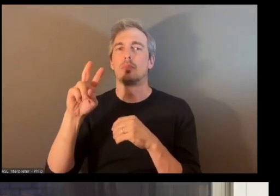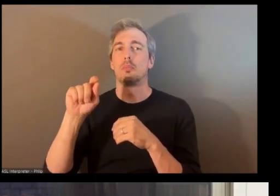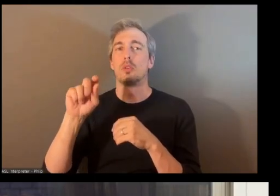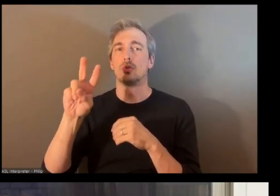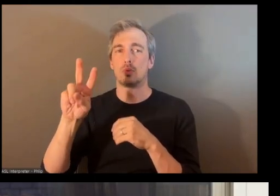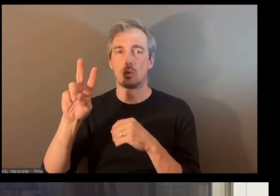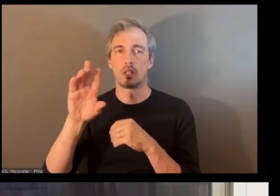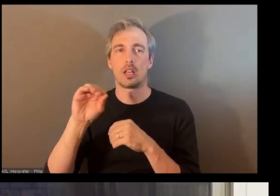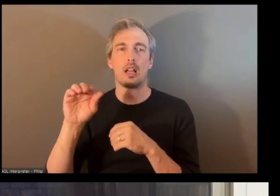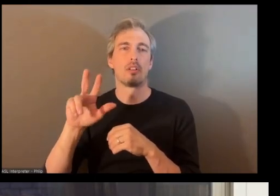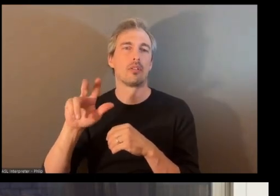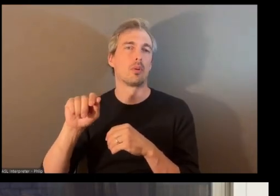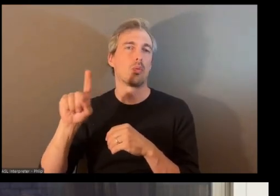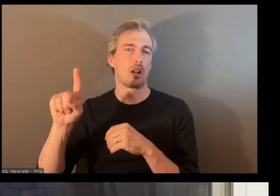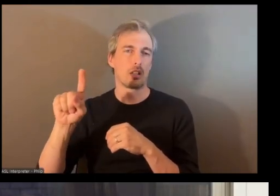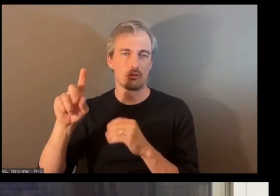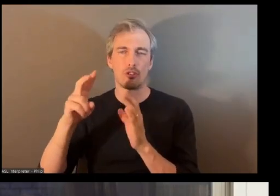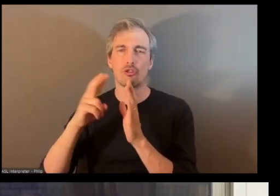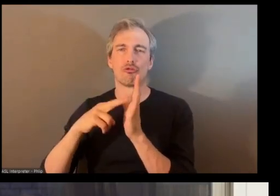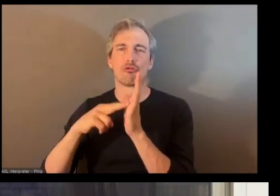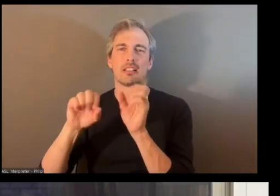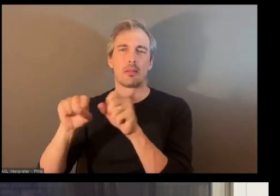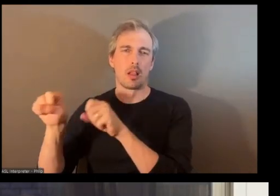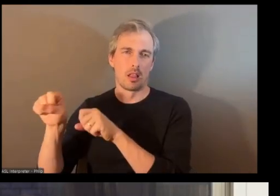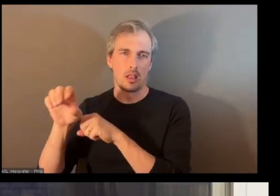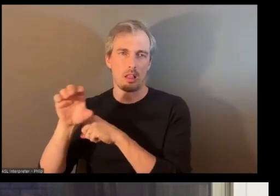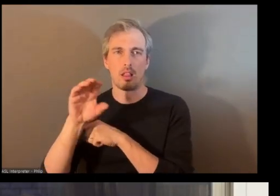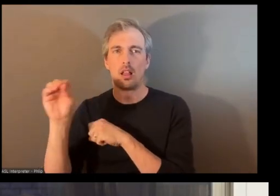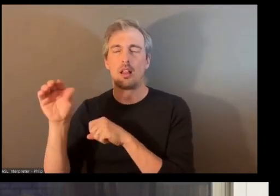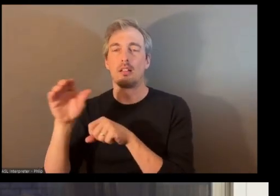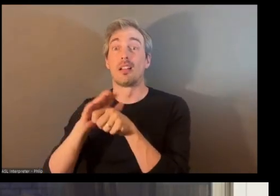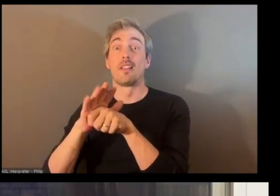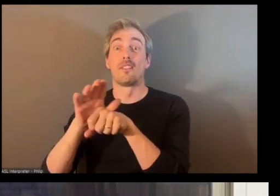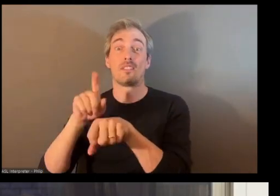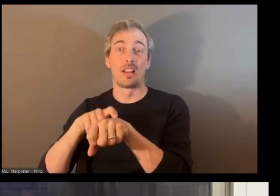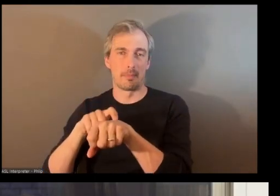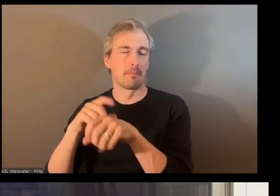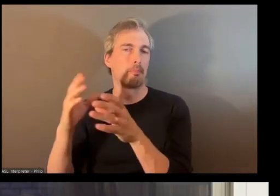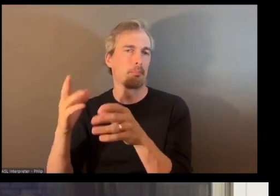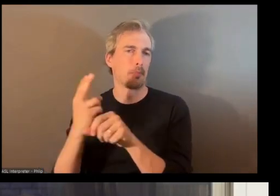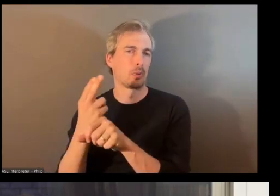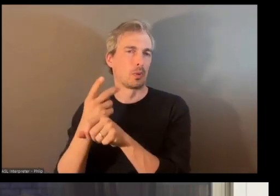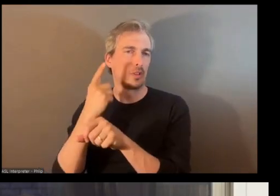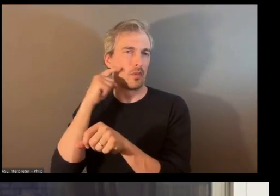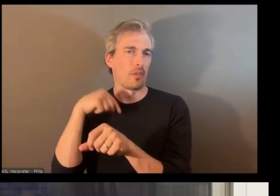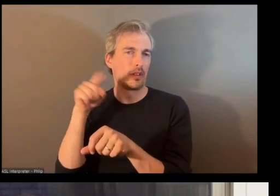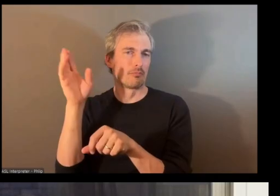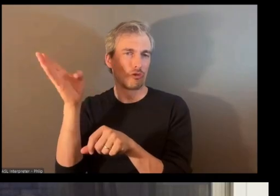use... That I used for this presentation and that I use... Are US Federal Plain Language Guidelines, really good.